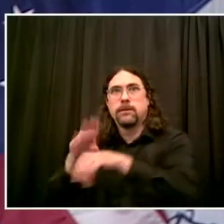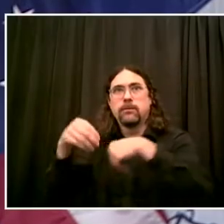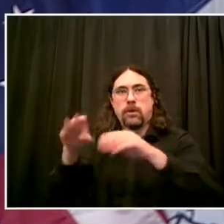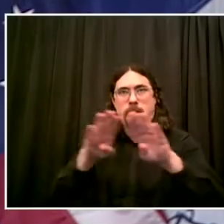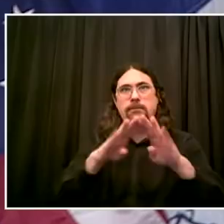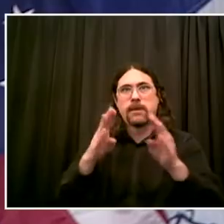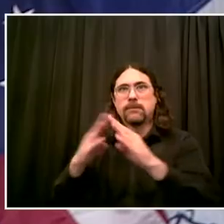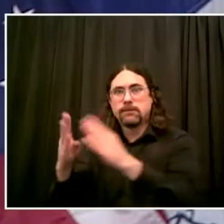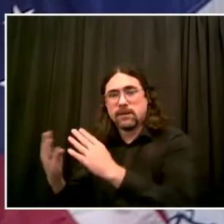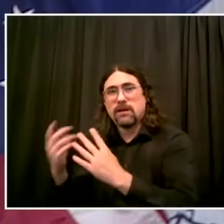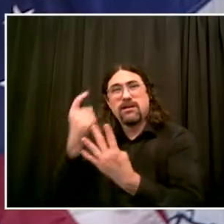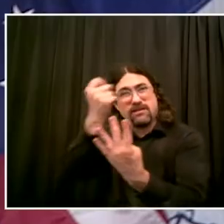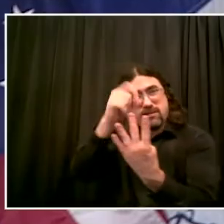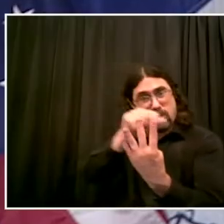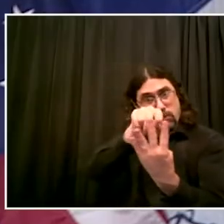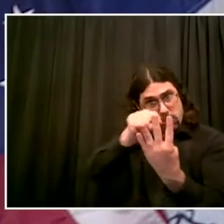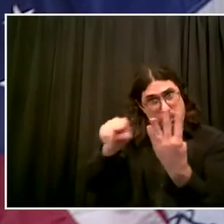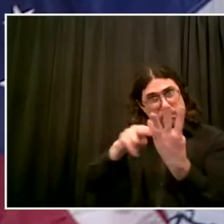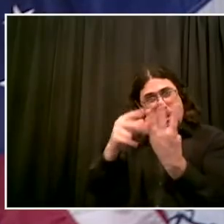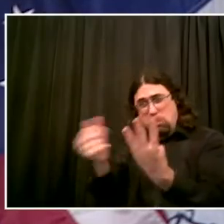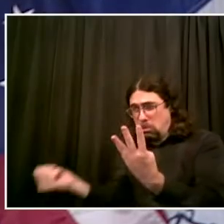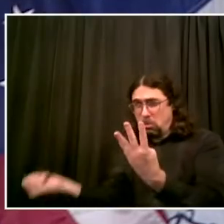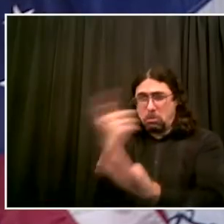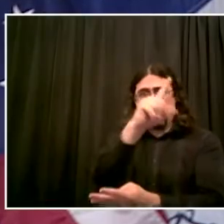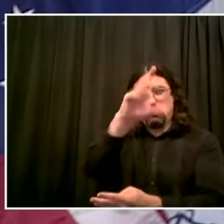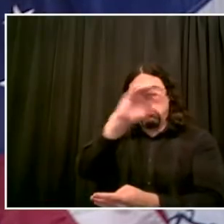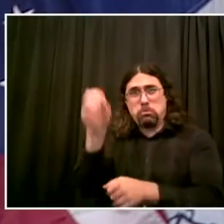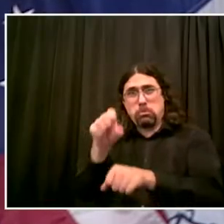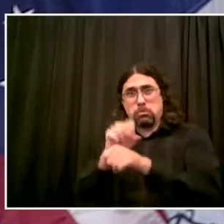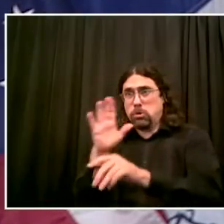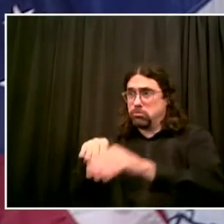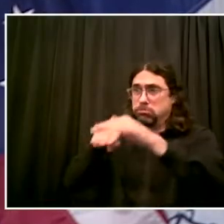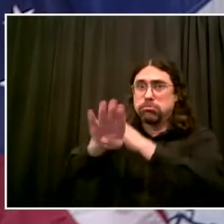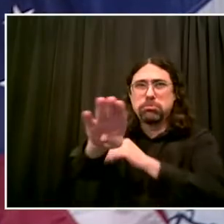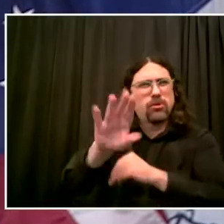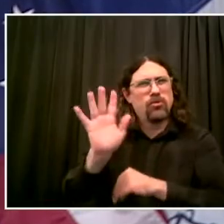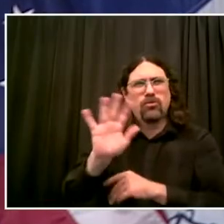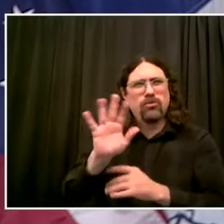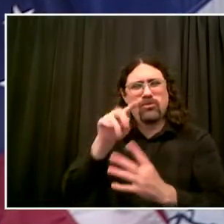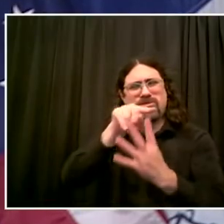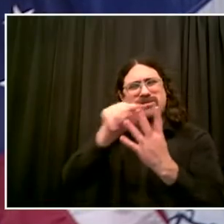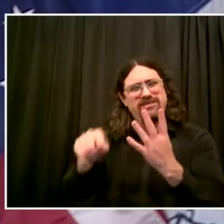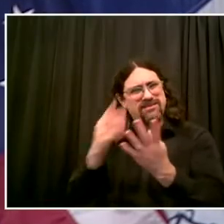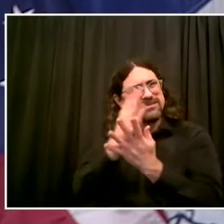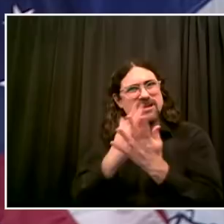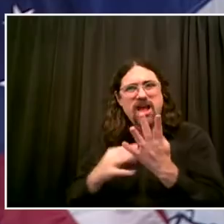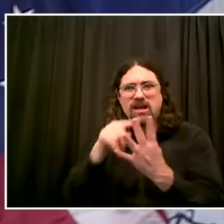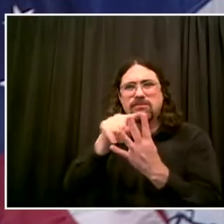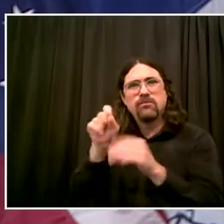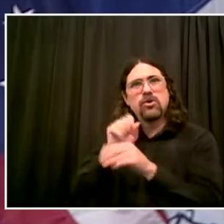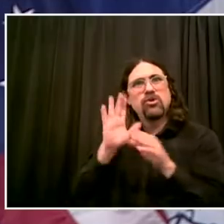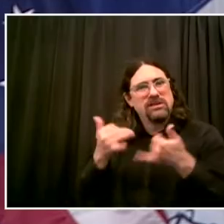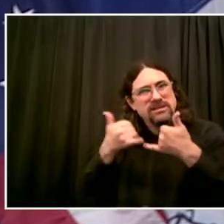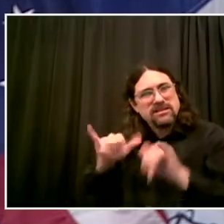TRANSIT. I AM - -THAT IS